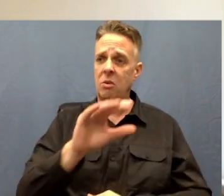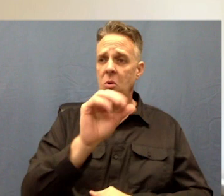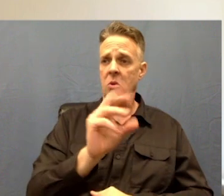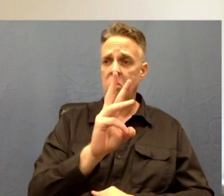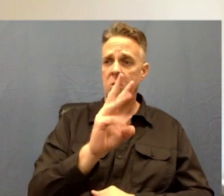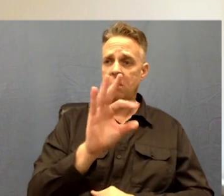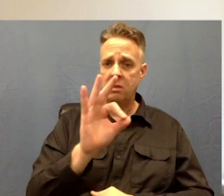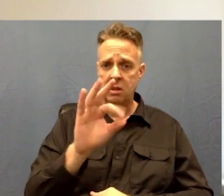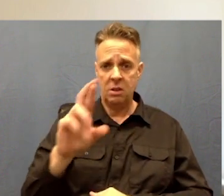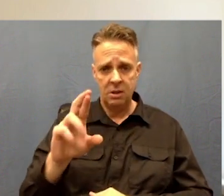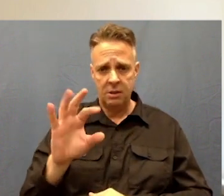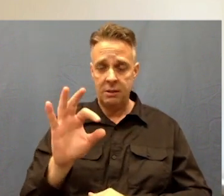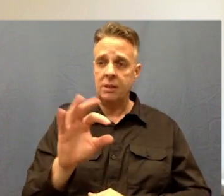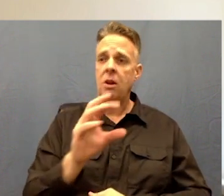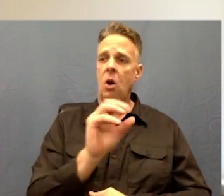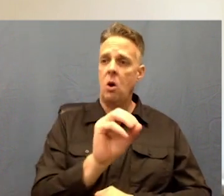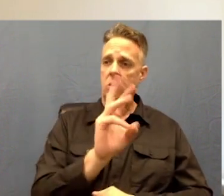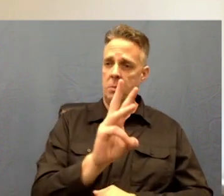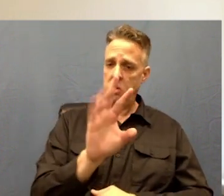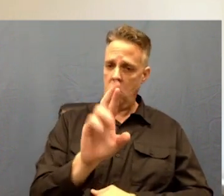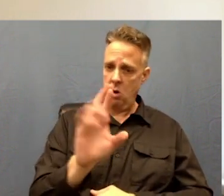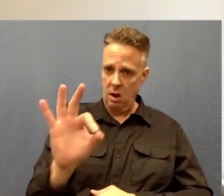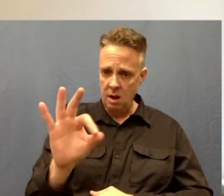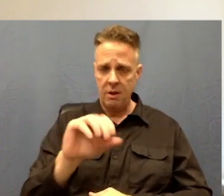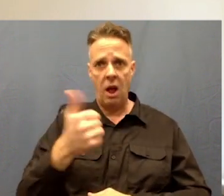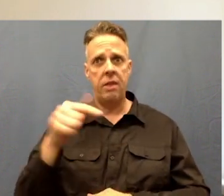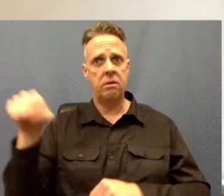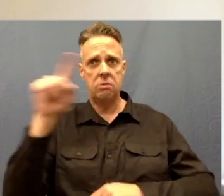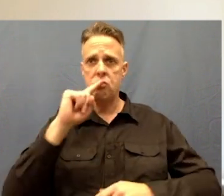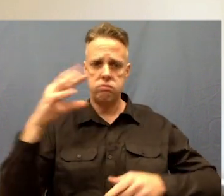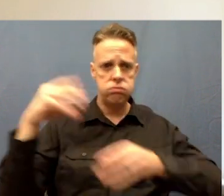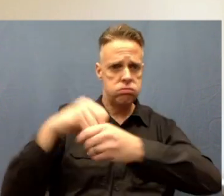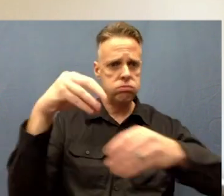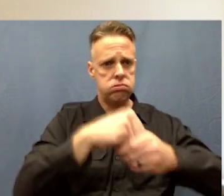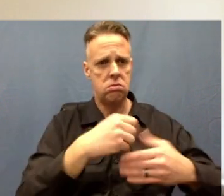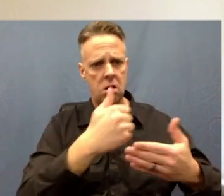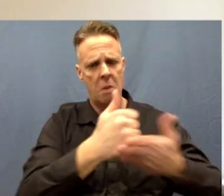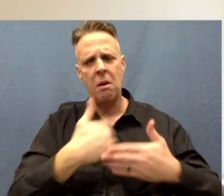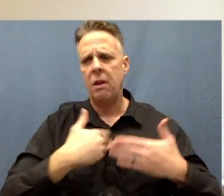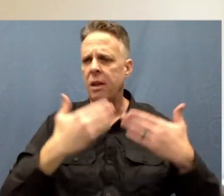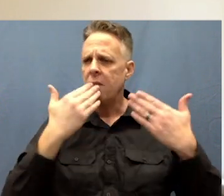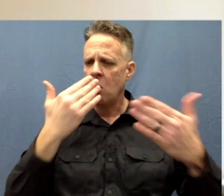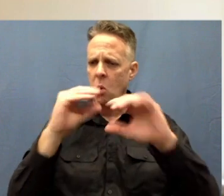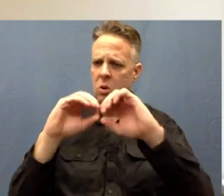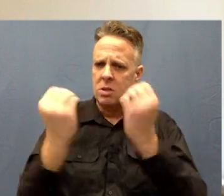LEADERS STEPPED UP TO HELP FILL THE GAP. I AM GRATEFUL TO ALL THE COMMUNITY ORGANIZATIONS AND INDIVIDUALS WHO HAVE WORKED TIRELESSLY TO MAKE THIS FUND A